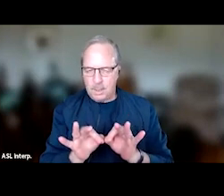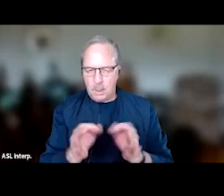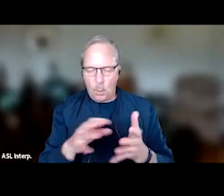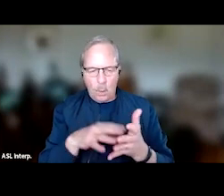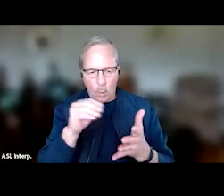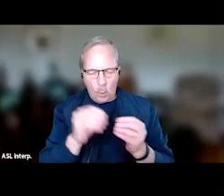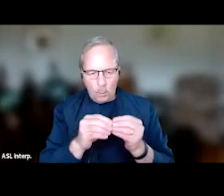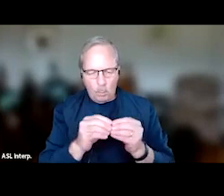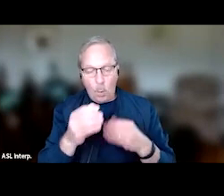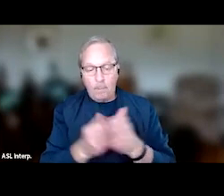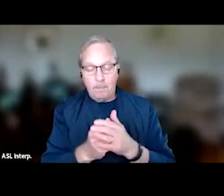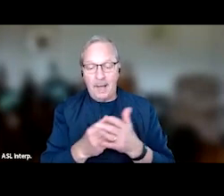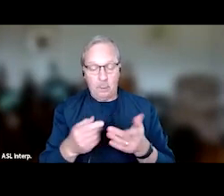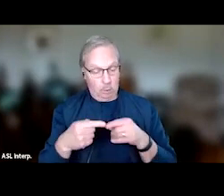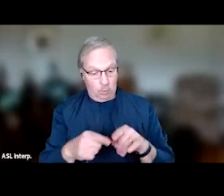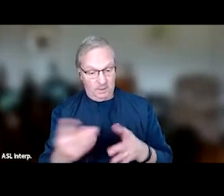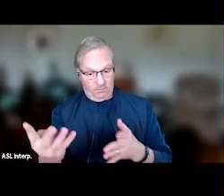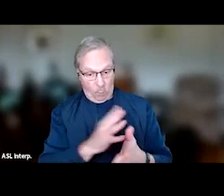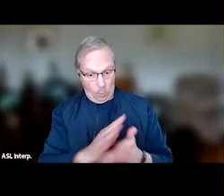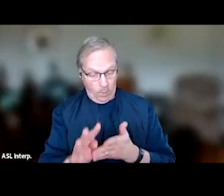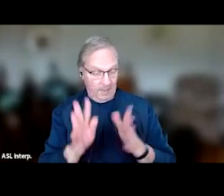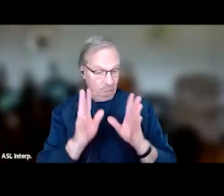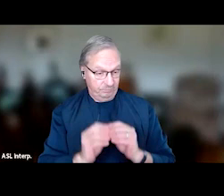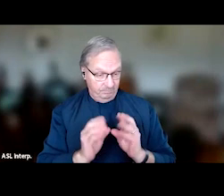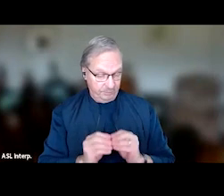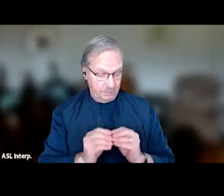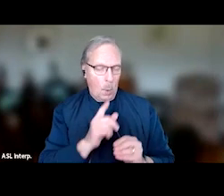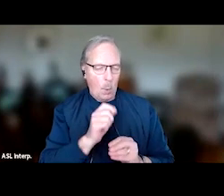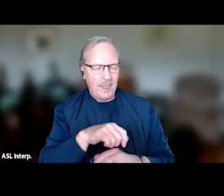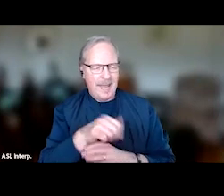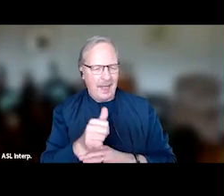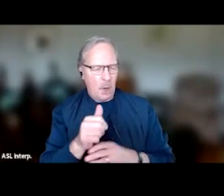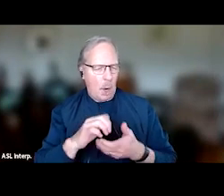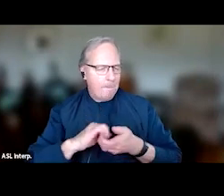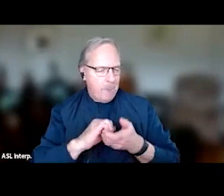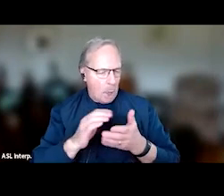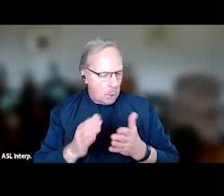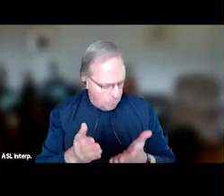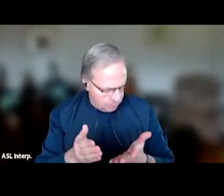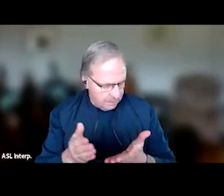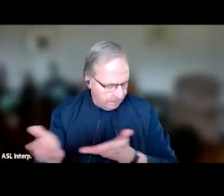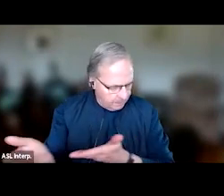over the course of this four-week session is: Who are the other partners that can be brought to the table